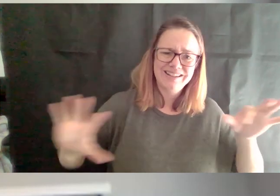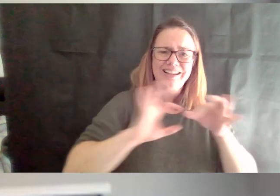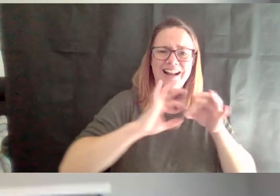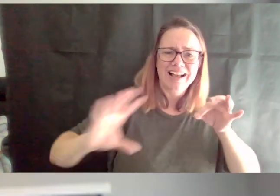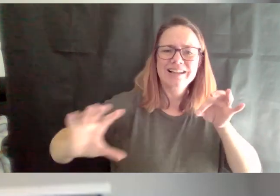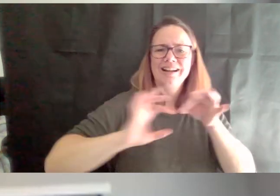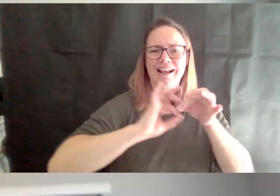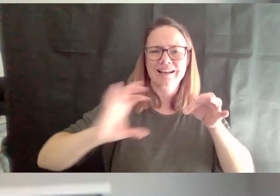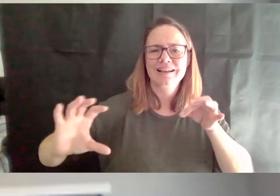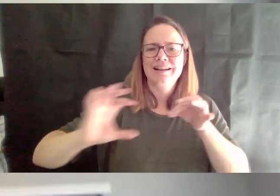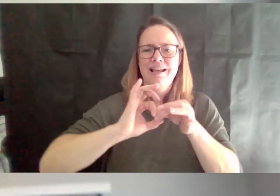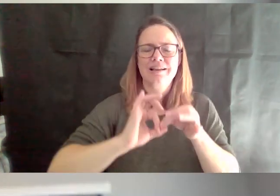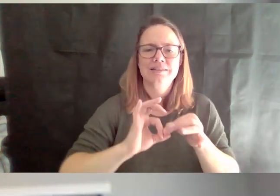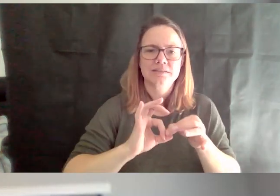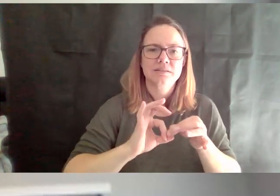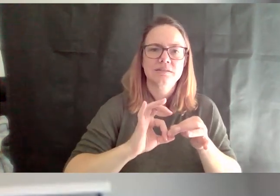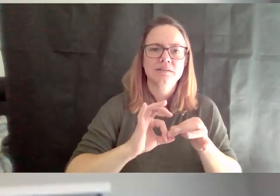to best serve the clients.